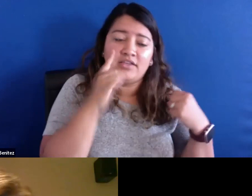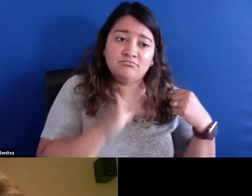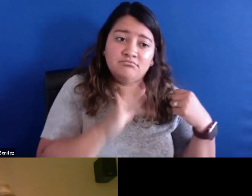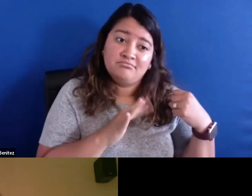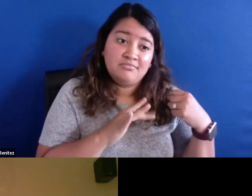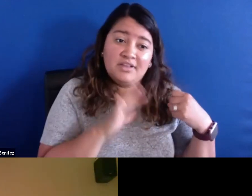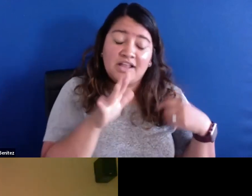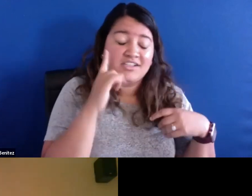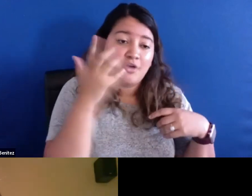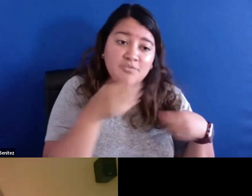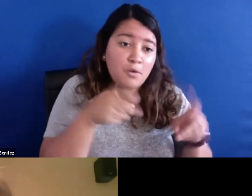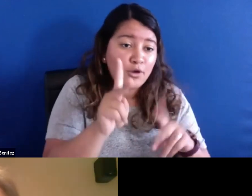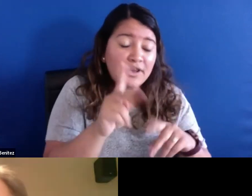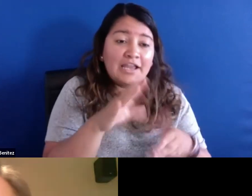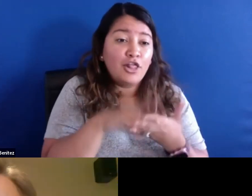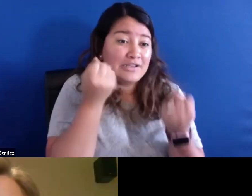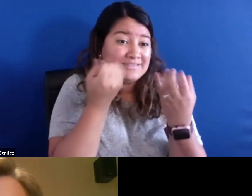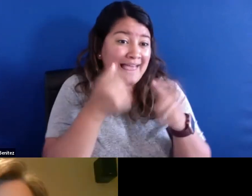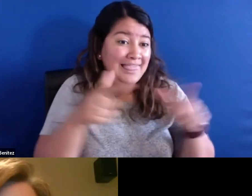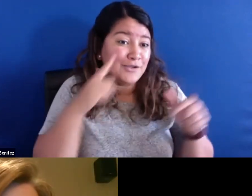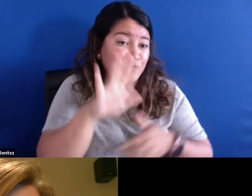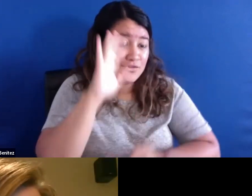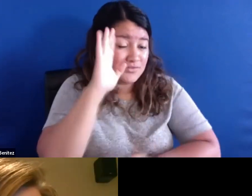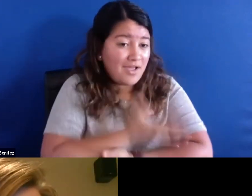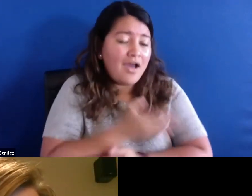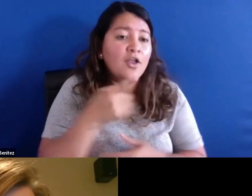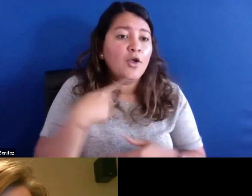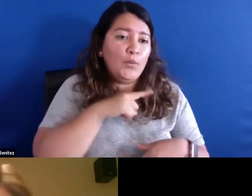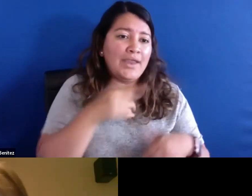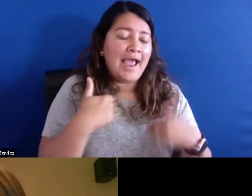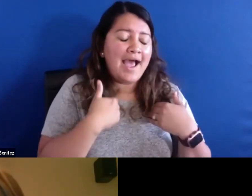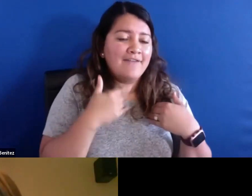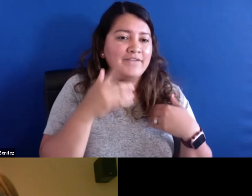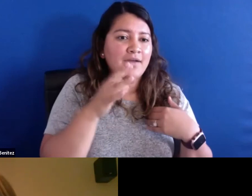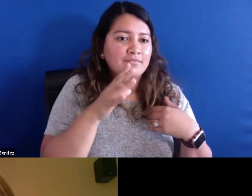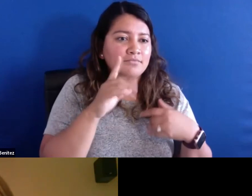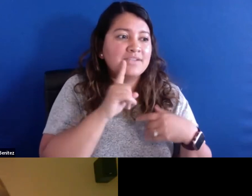if you get a chance to learn sign language that would be the best opportunity for him, sign for your son.